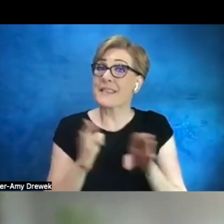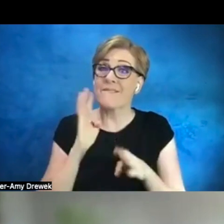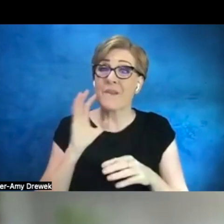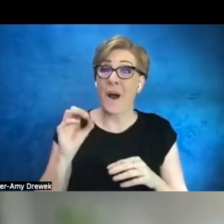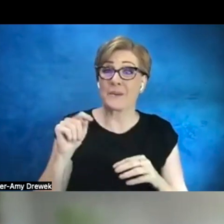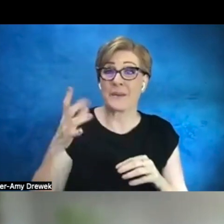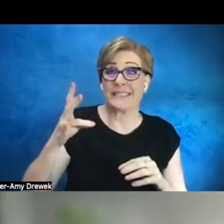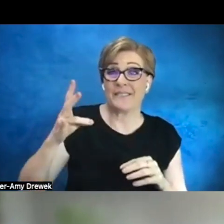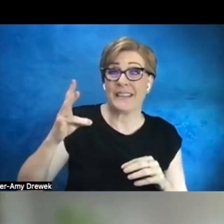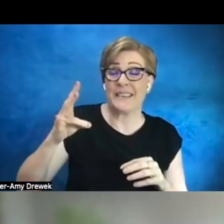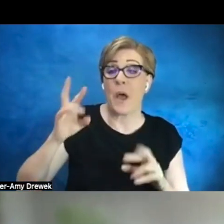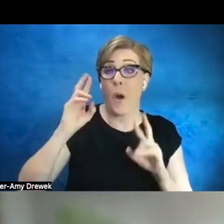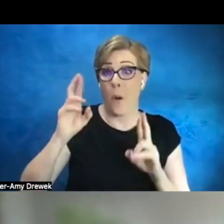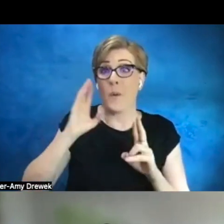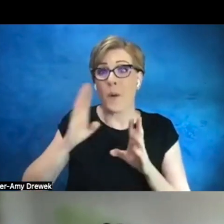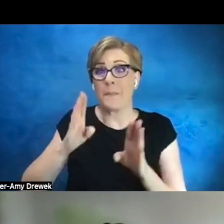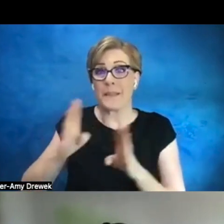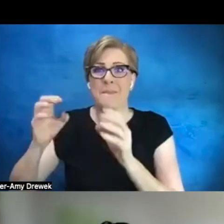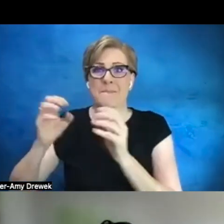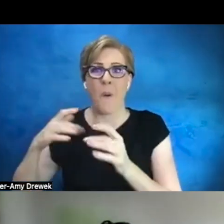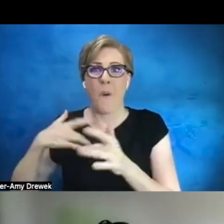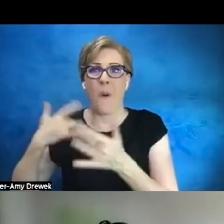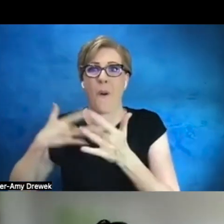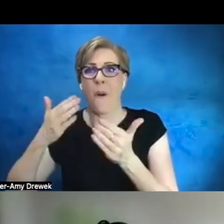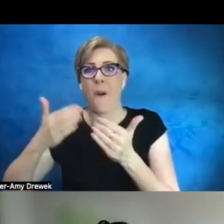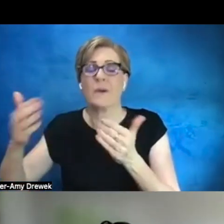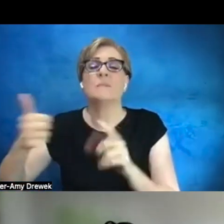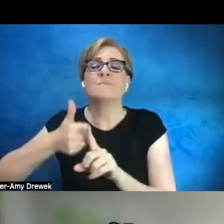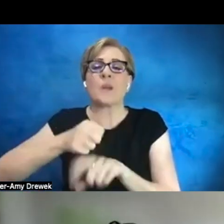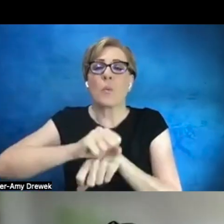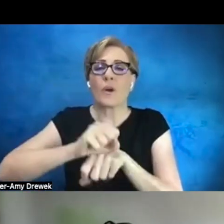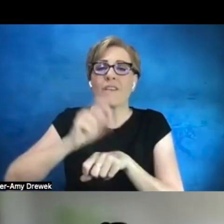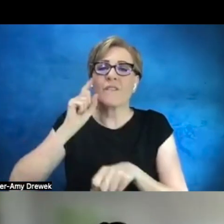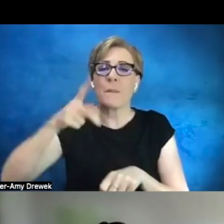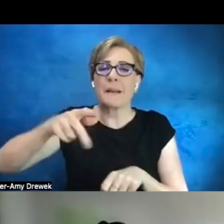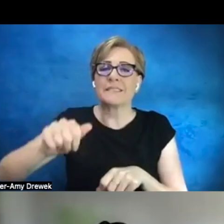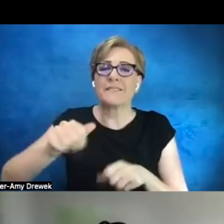plan more throughout the year. Emily is with the Pennsylvania Office of Vocational Rehab, so these